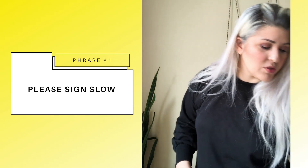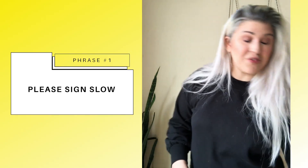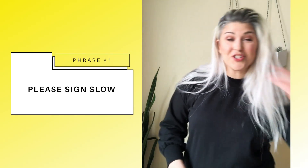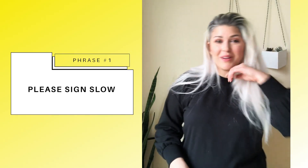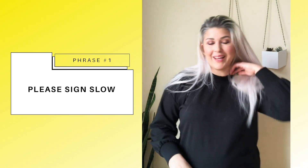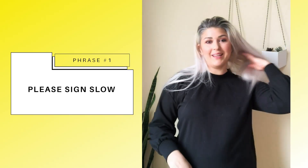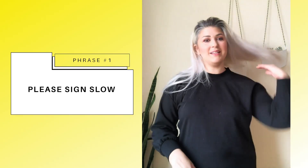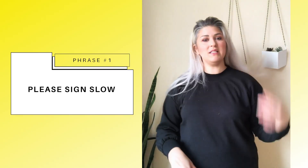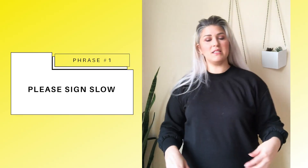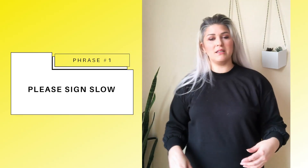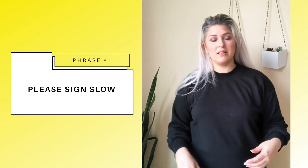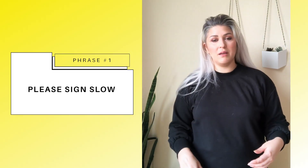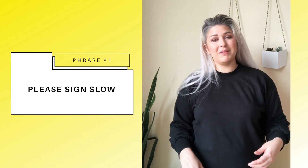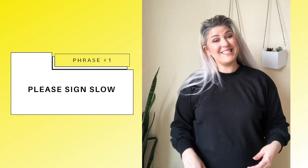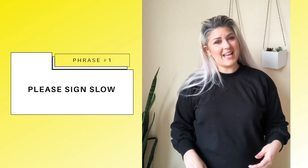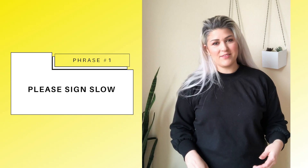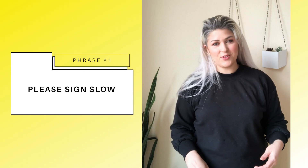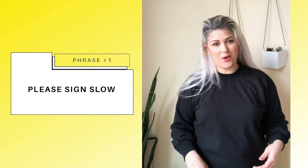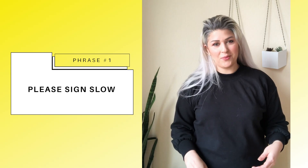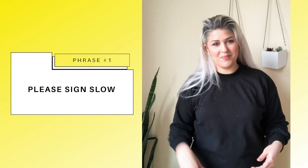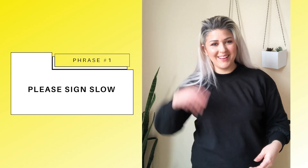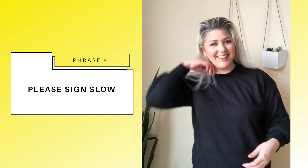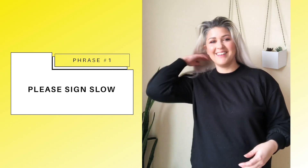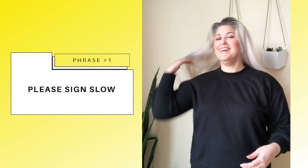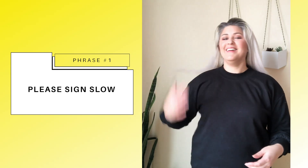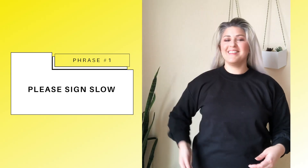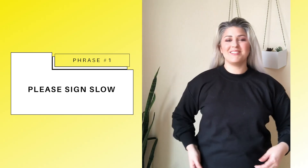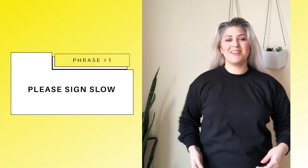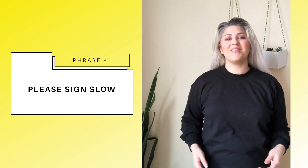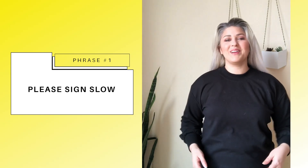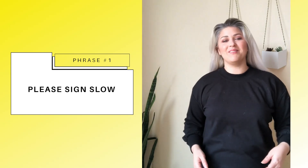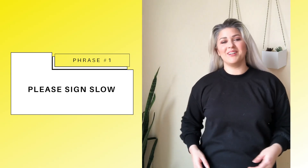So first one is please sign slow. This is a really good one.